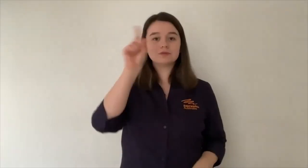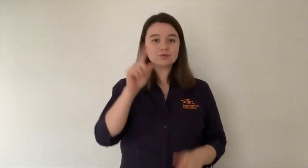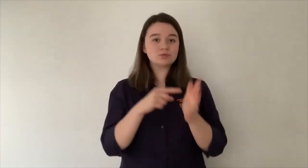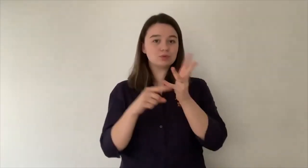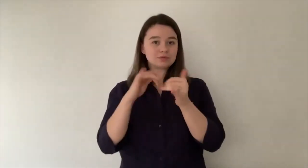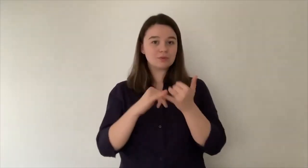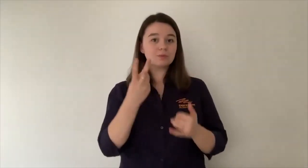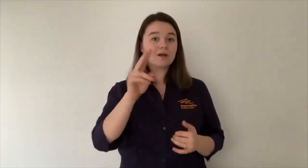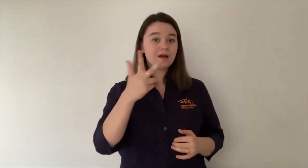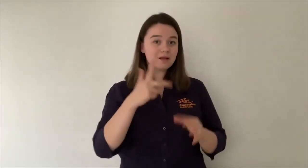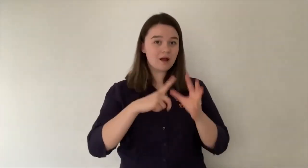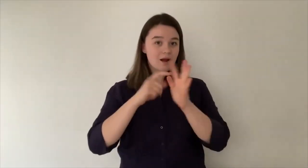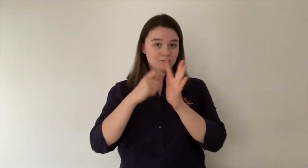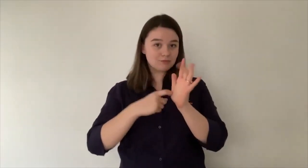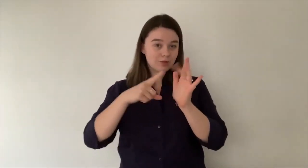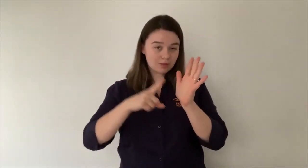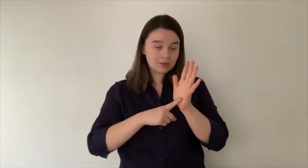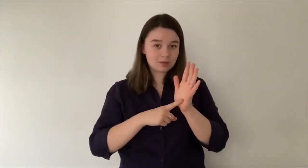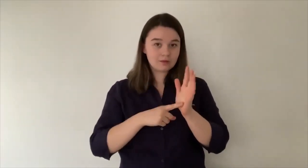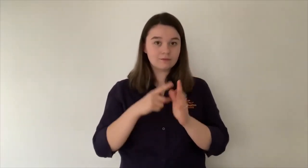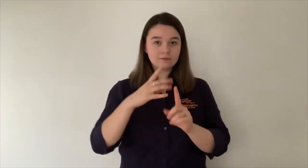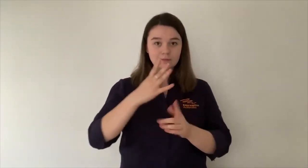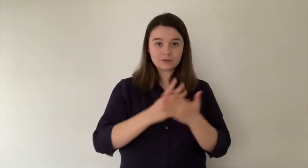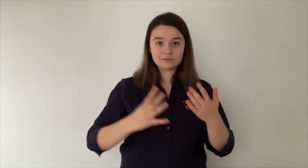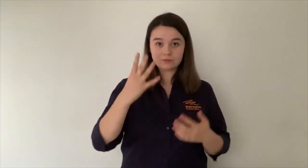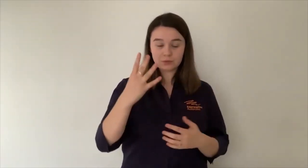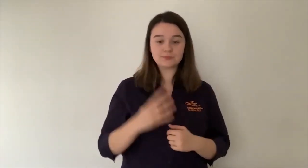Today is Tuesday 28th April, 4:30pm.